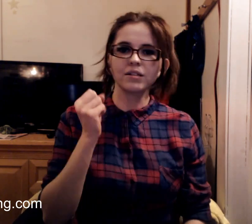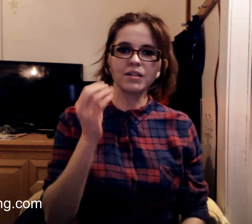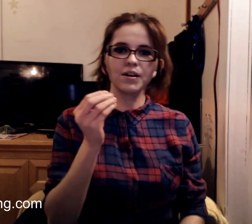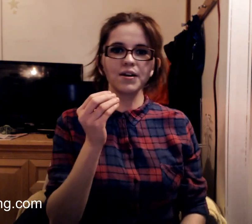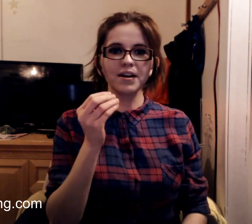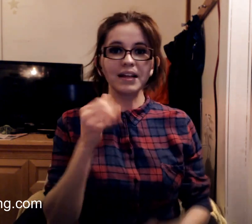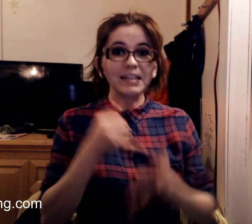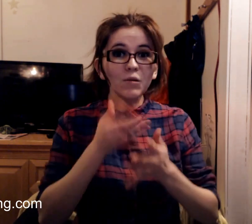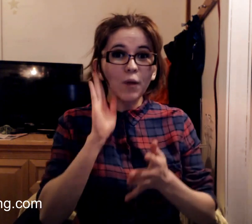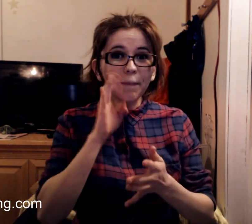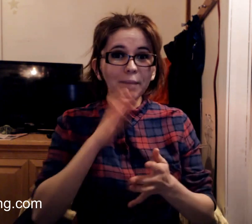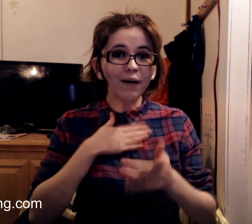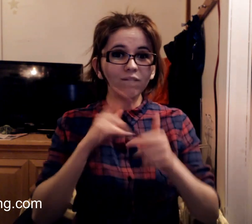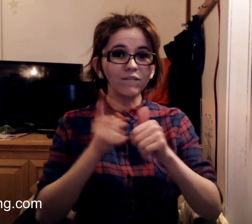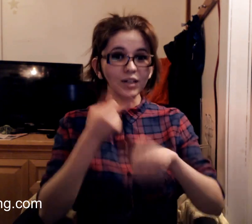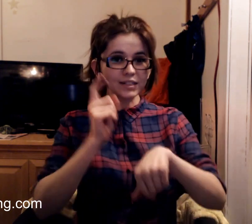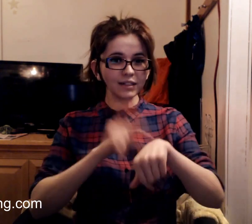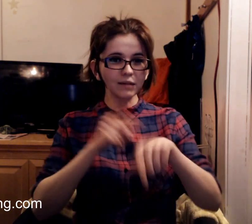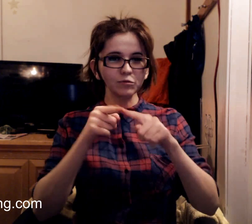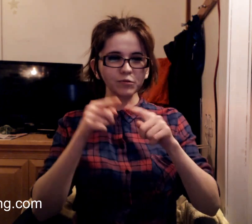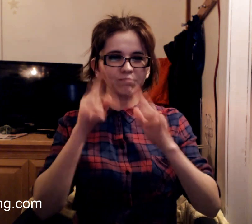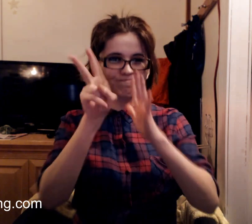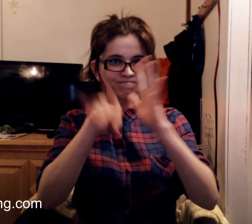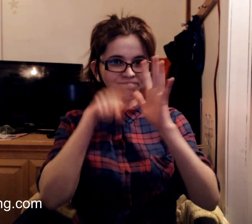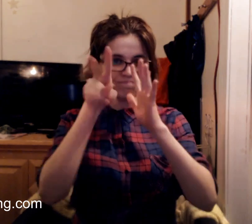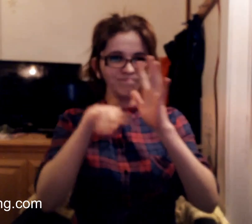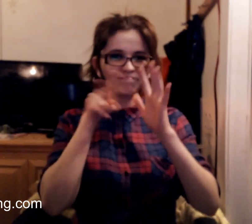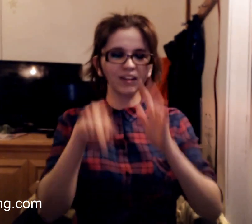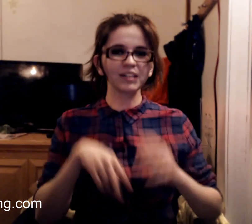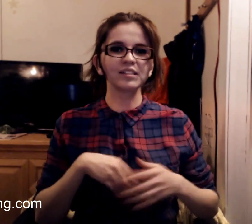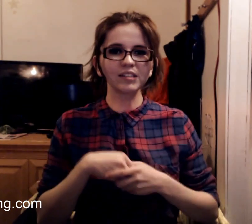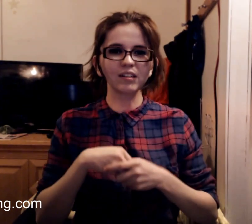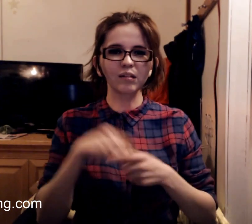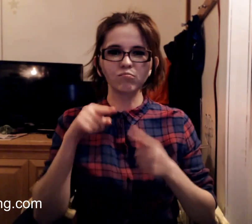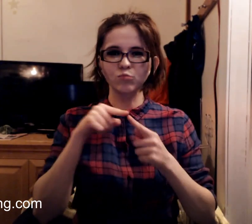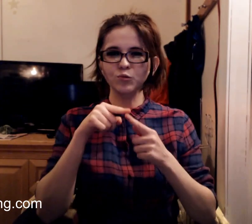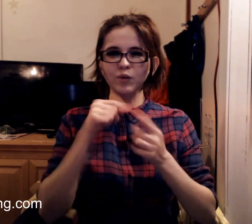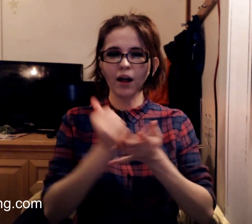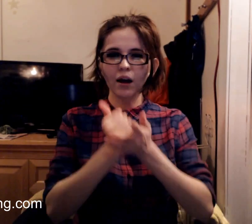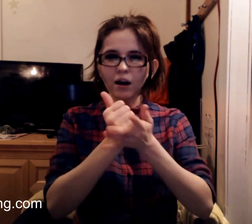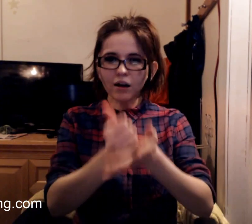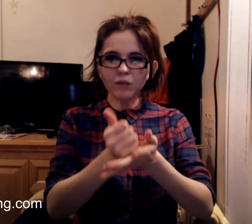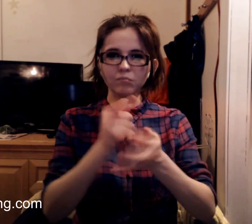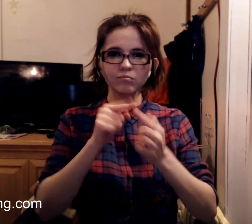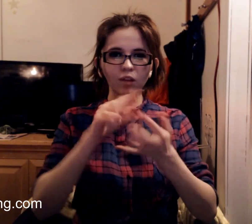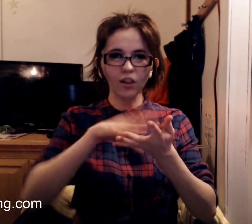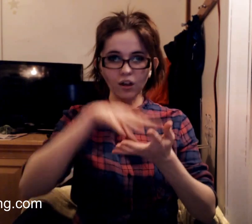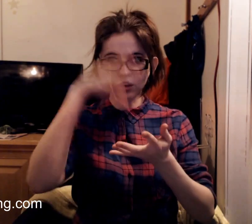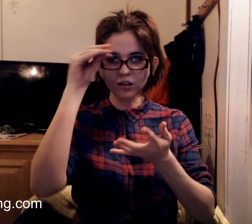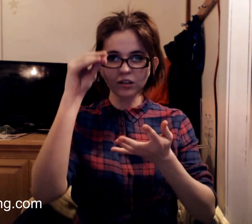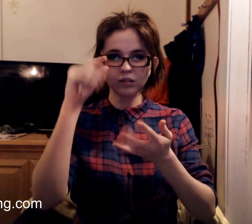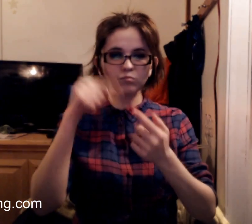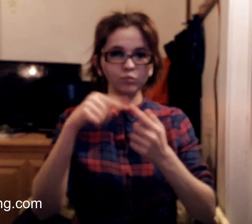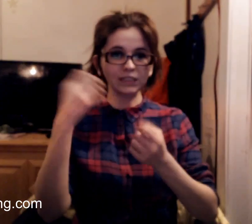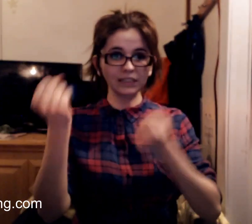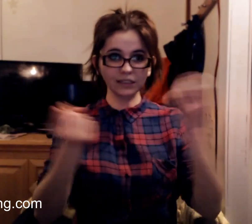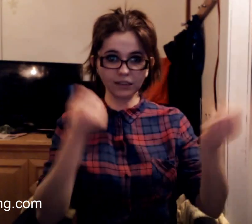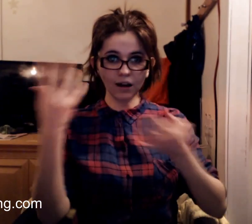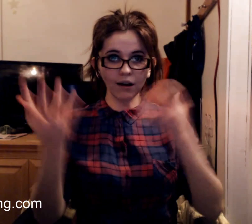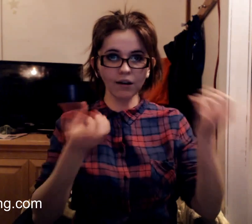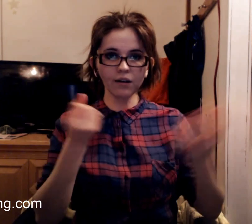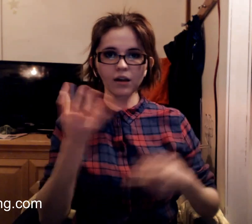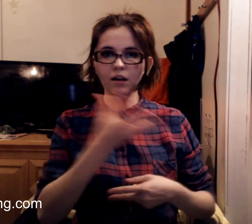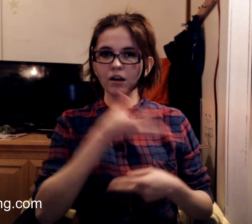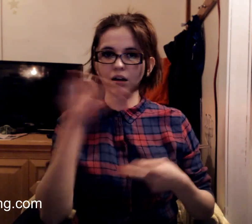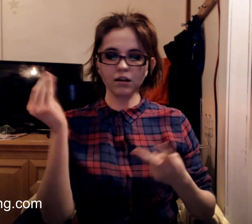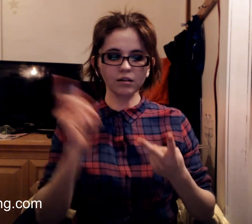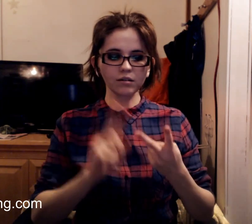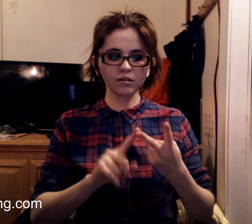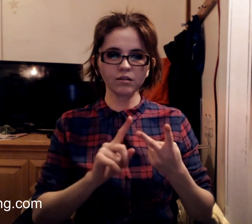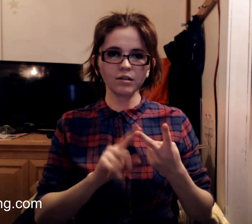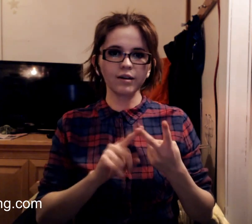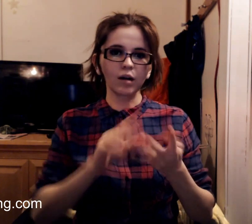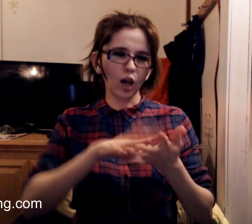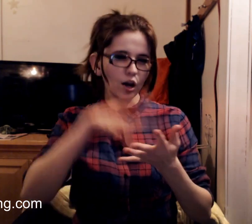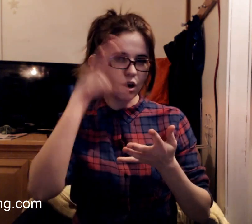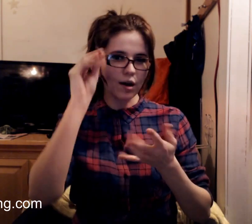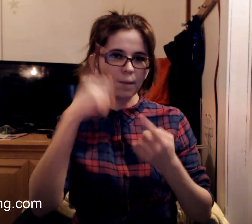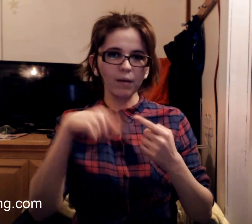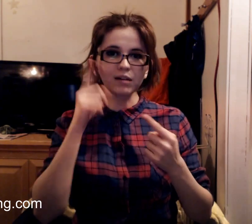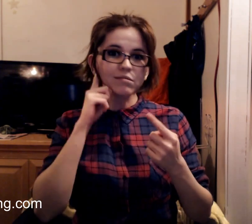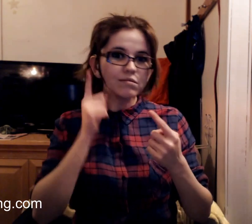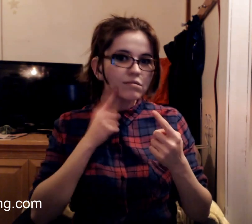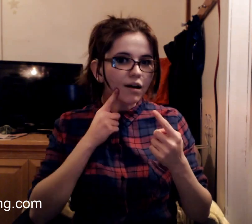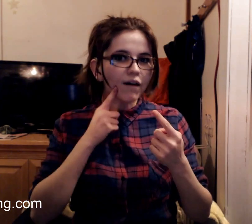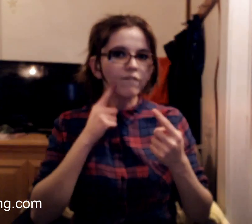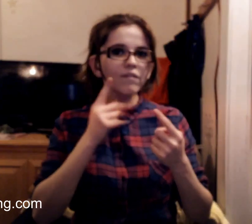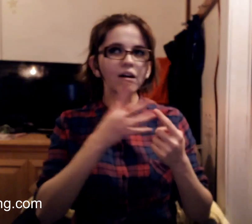So, this will be my first time to do a video in helping you learn some sign language and to learn about deaf people